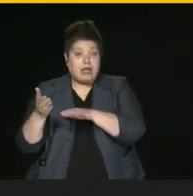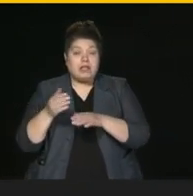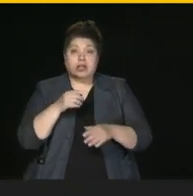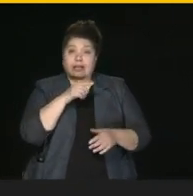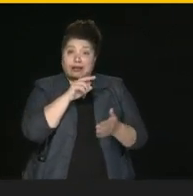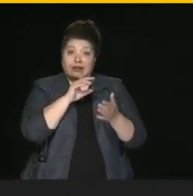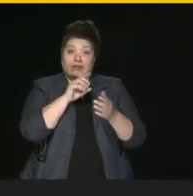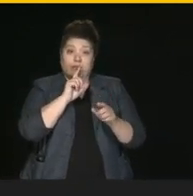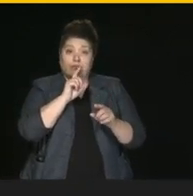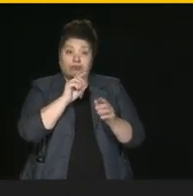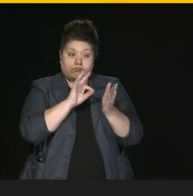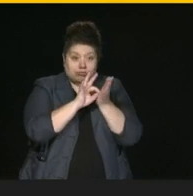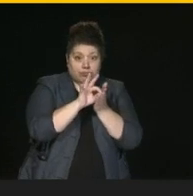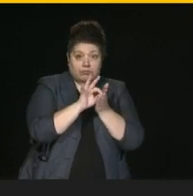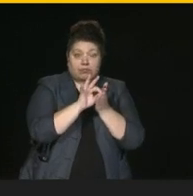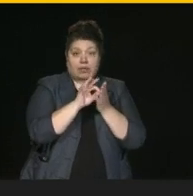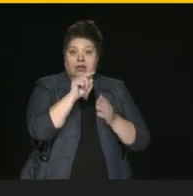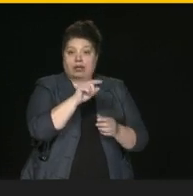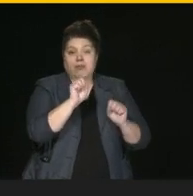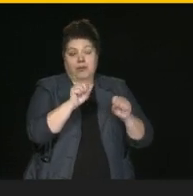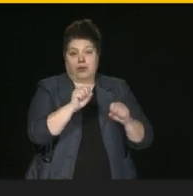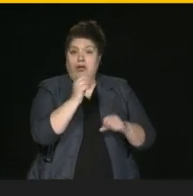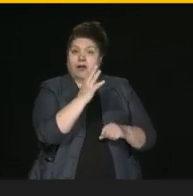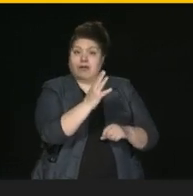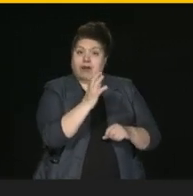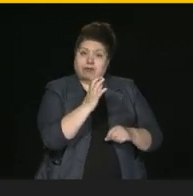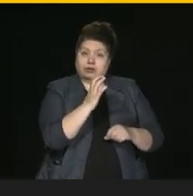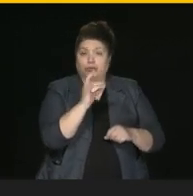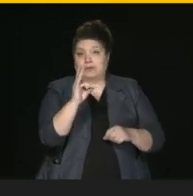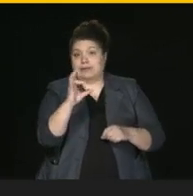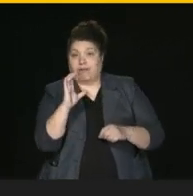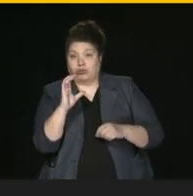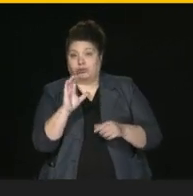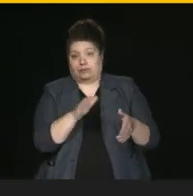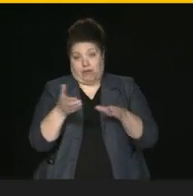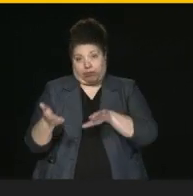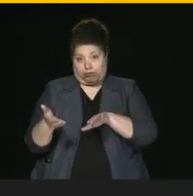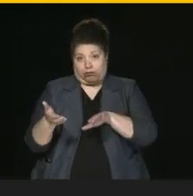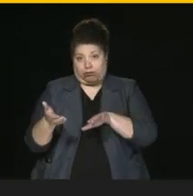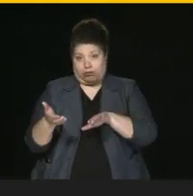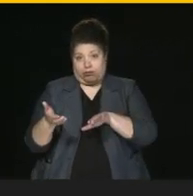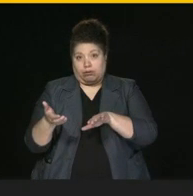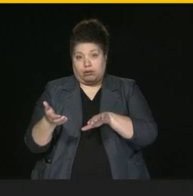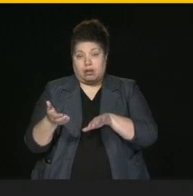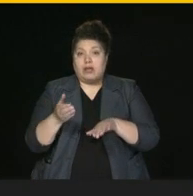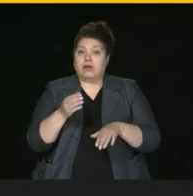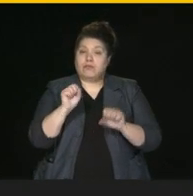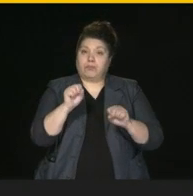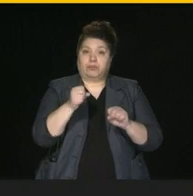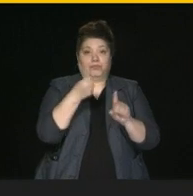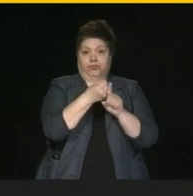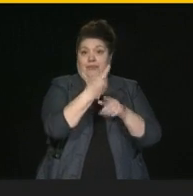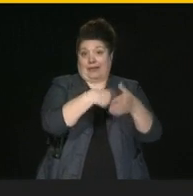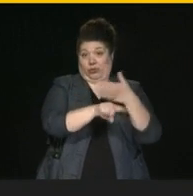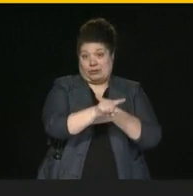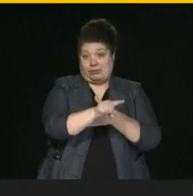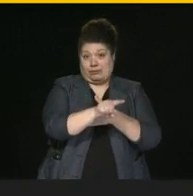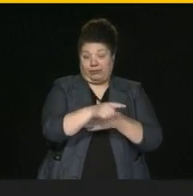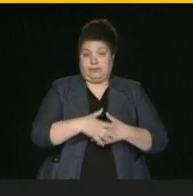RATES TO DATE, THIS COULD MEAN WE REACH BETWEEN 500 AND 700